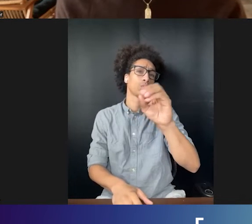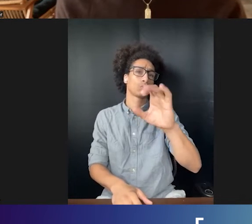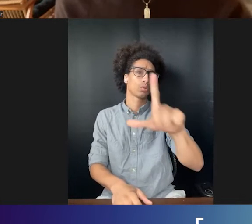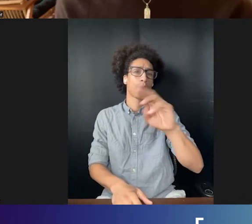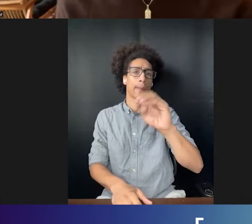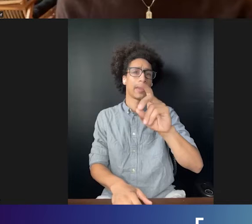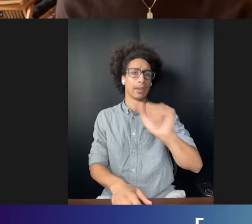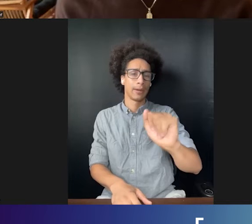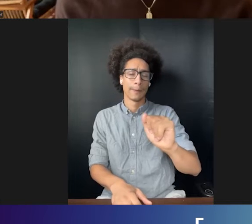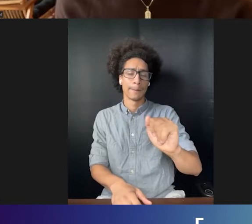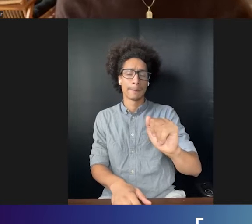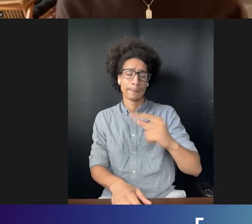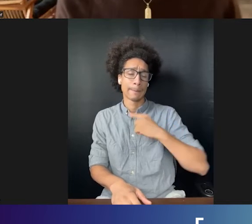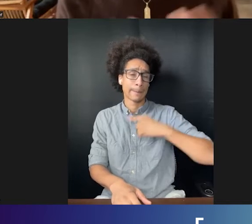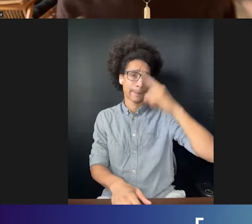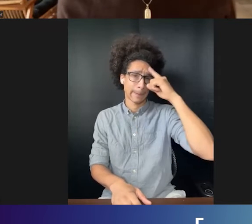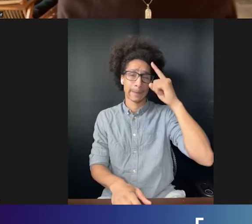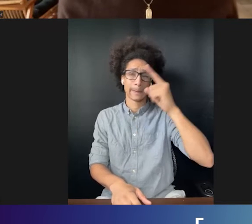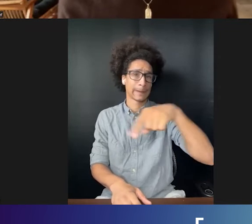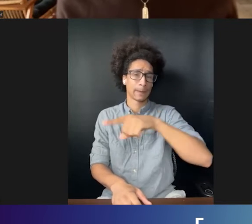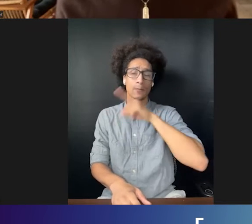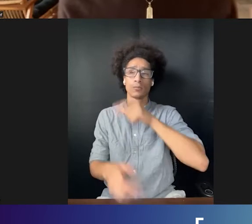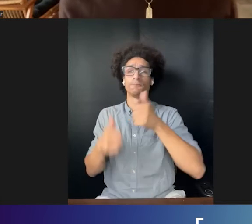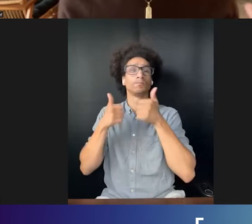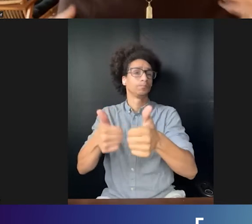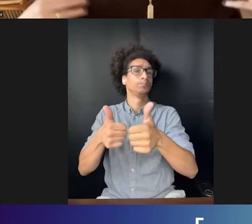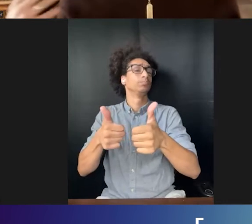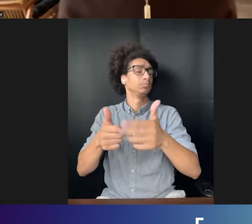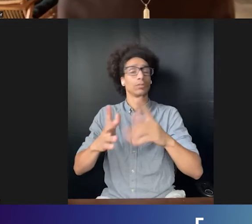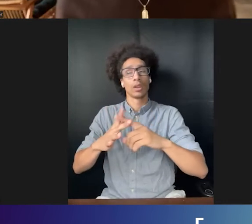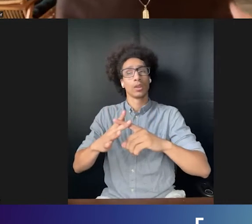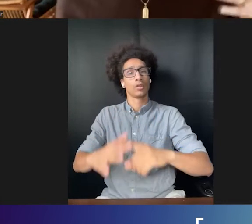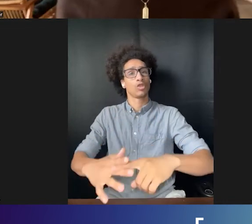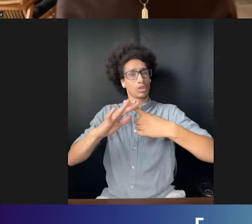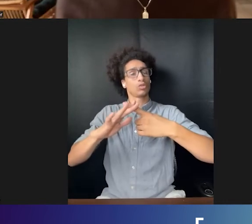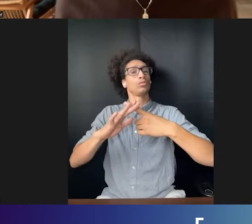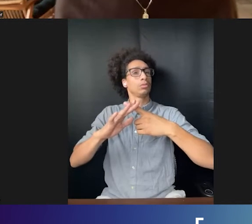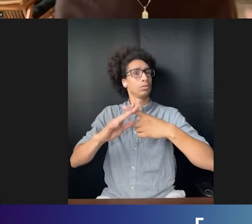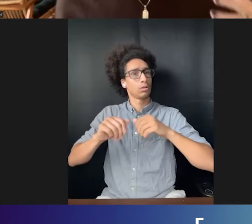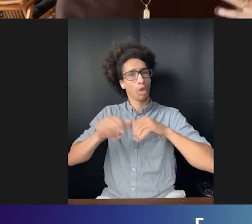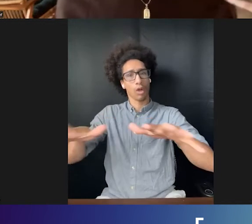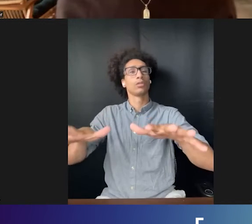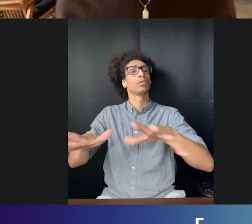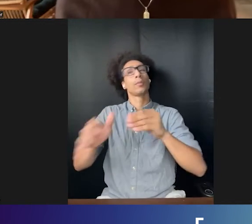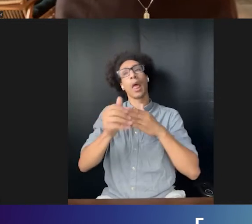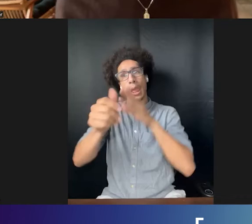they were great about during the sort of initial launch and in the lead up to creating assets, pushing the film on their channels, they have a lot of,